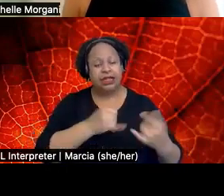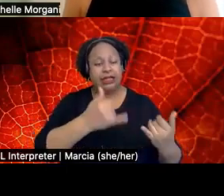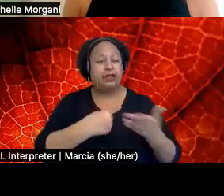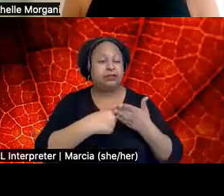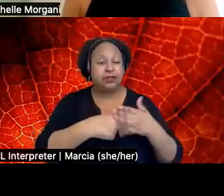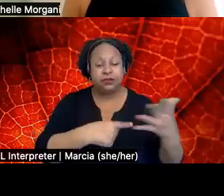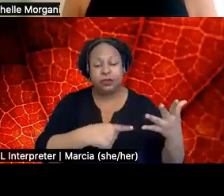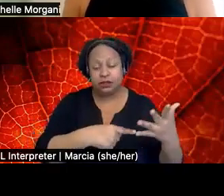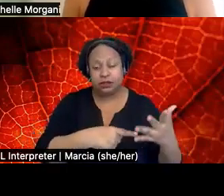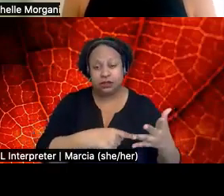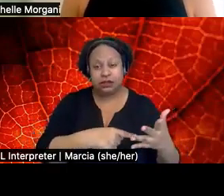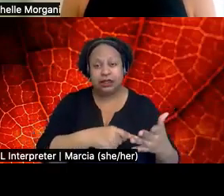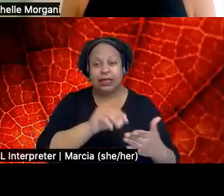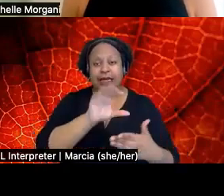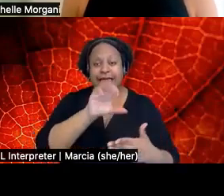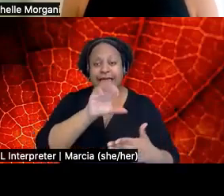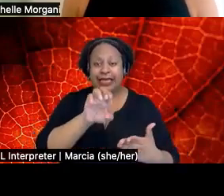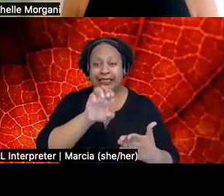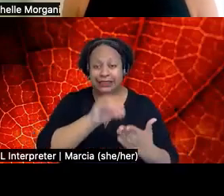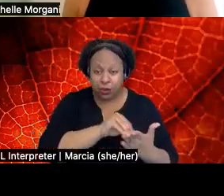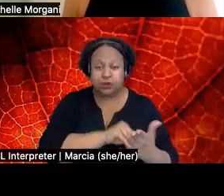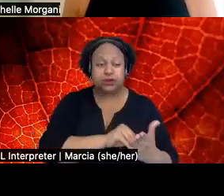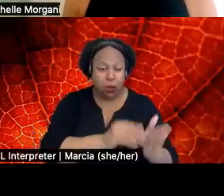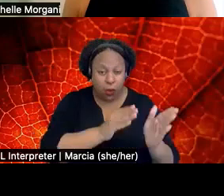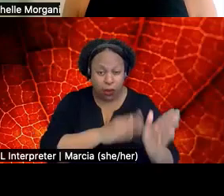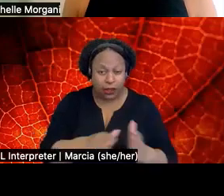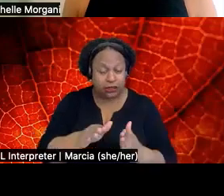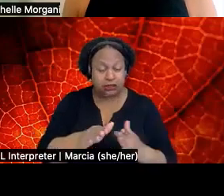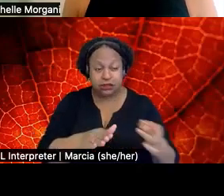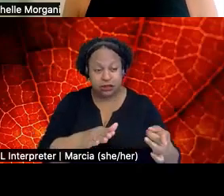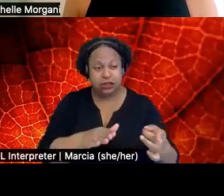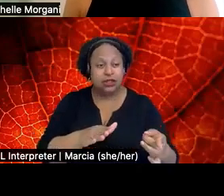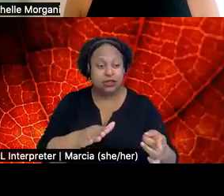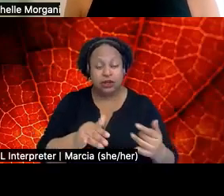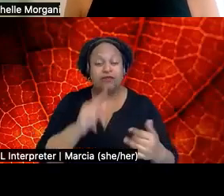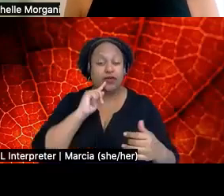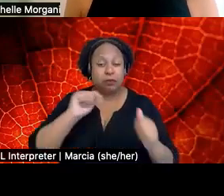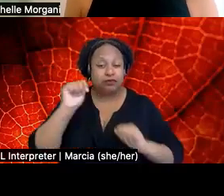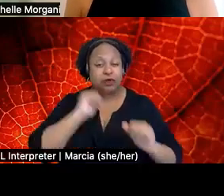So, to start with the performance end, I say on a scale of one to 10, how well would you